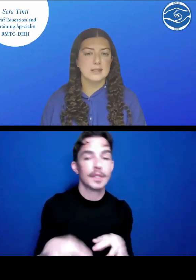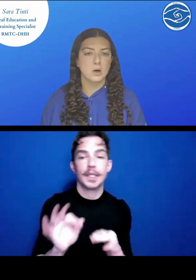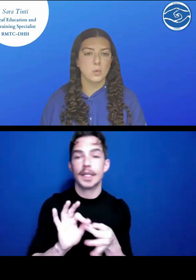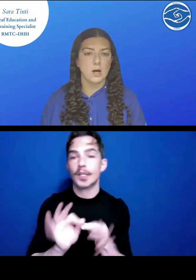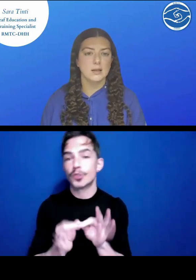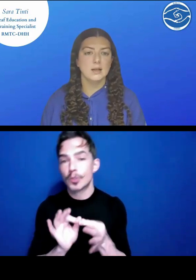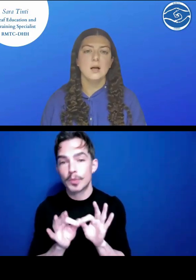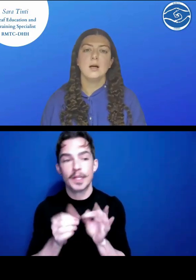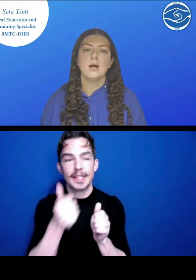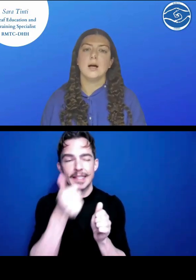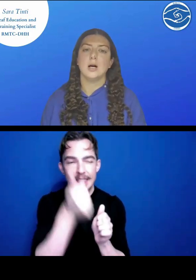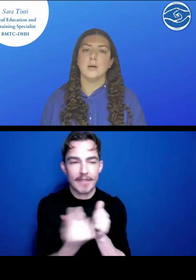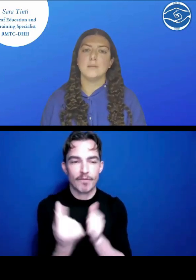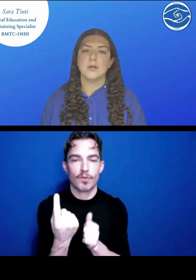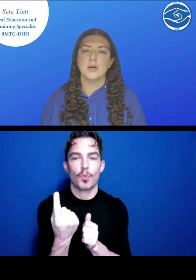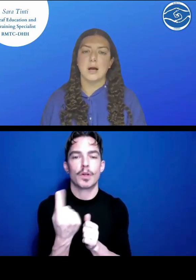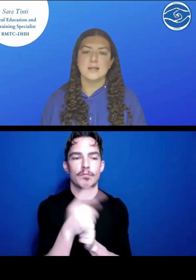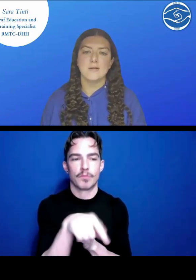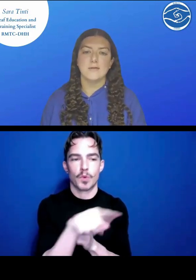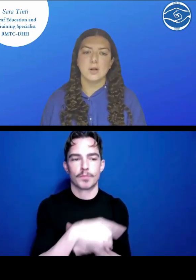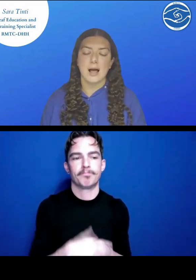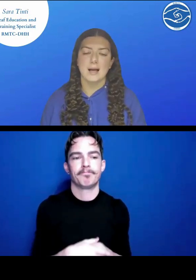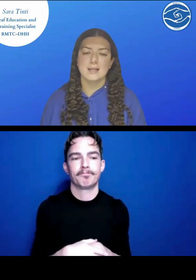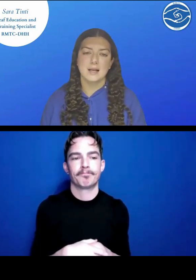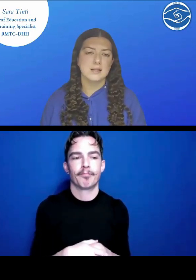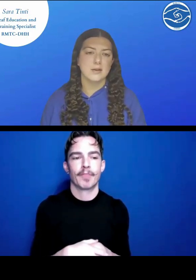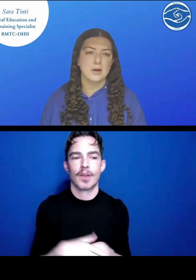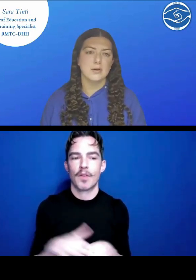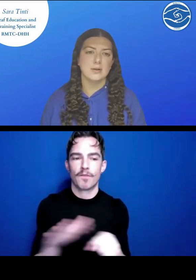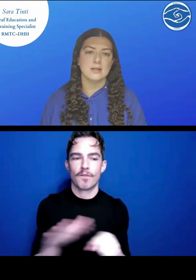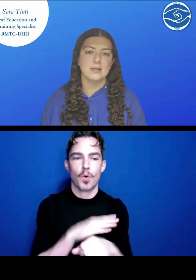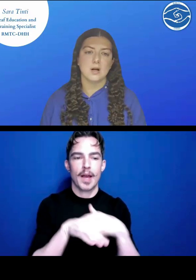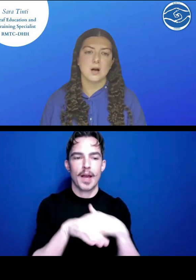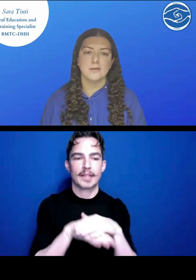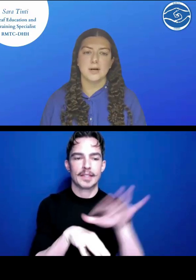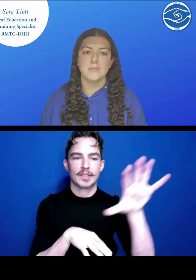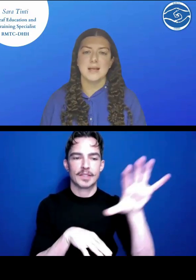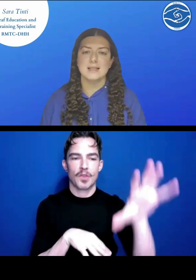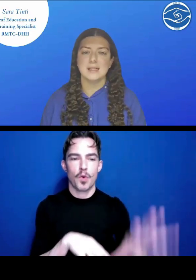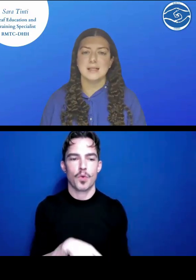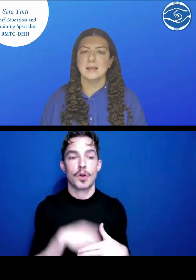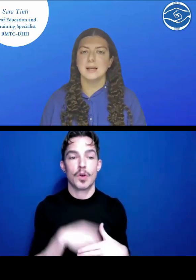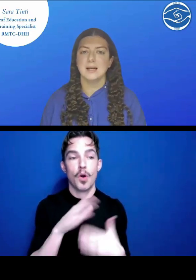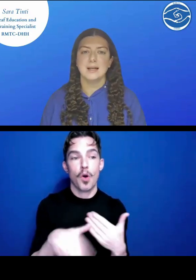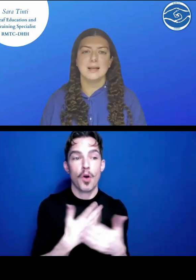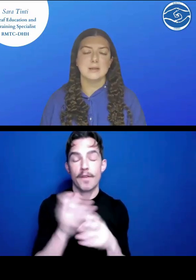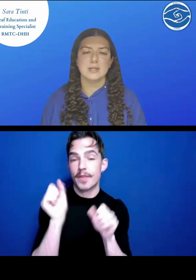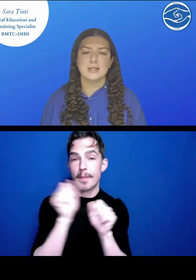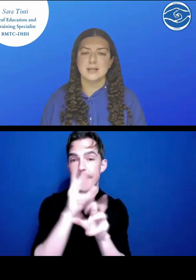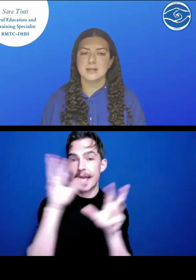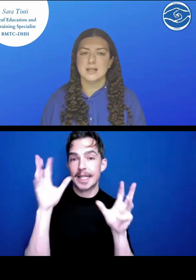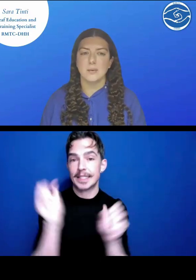every single one. So you guys have full access to those. All of our amazing guest presenters